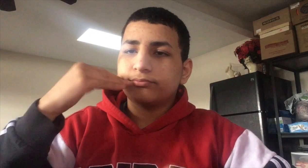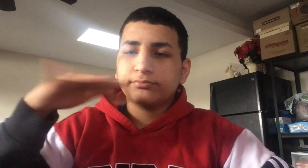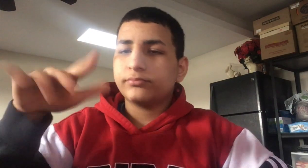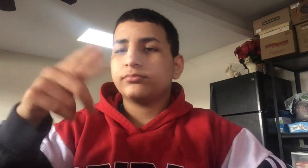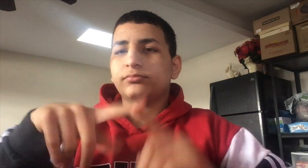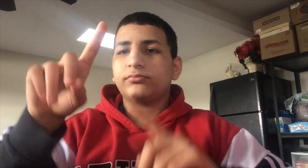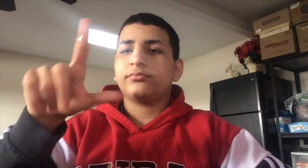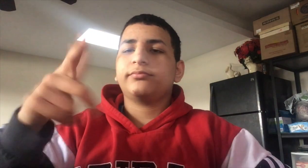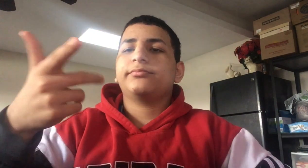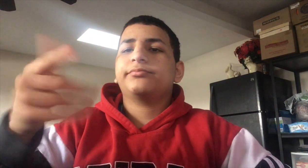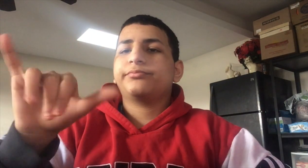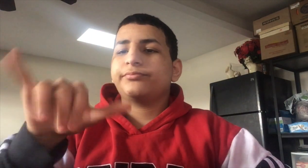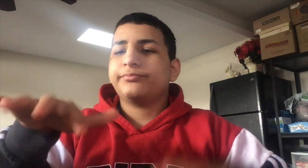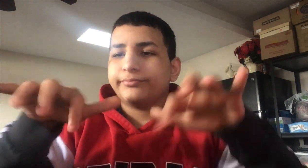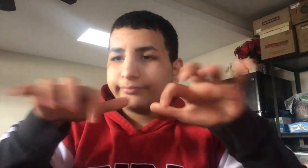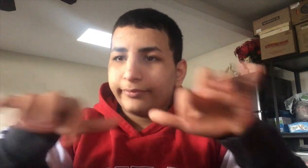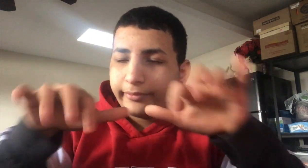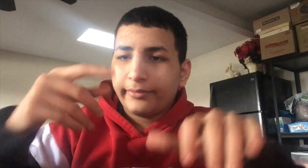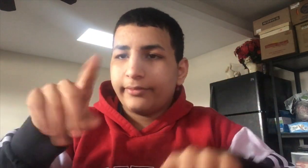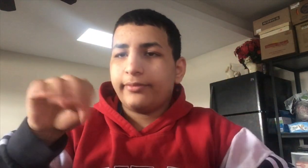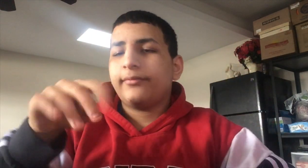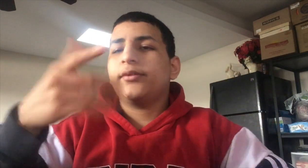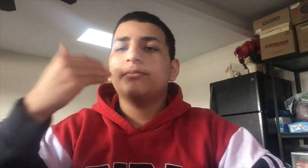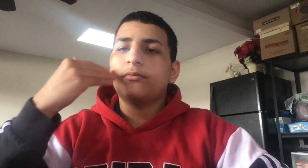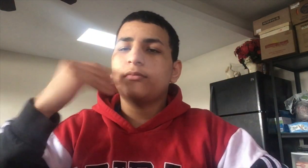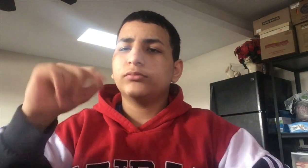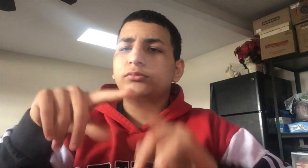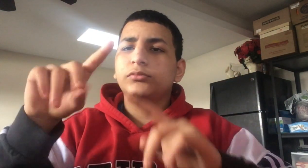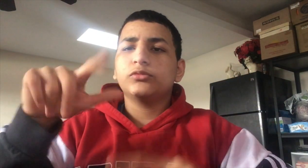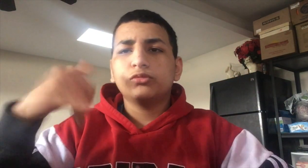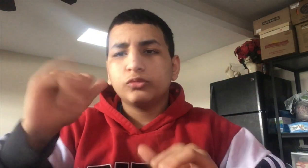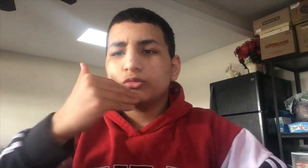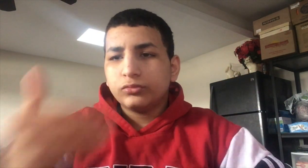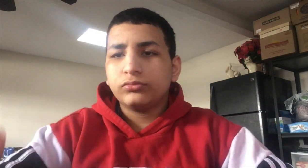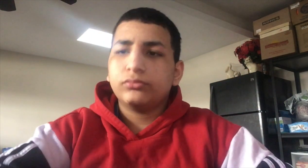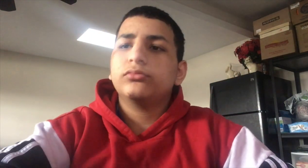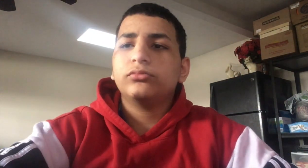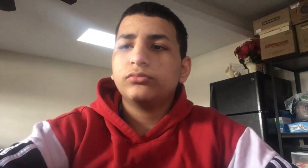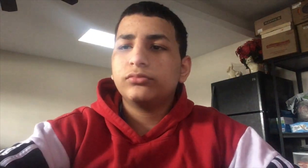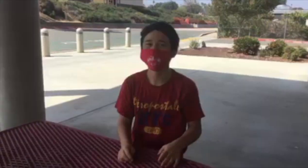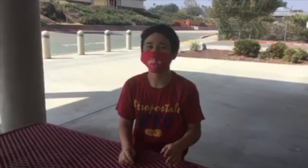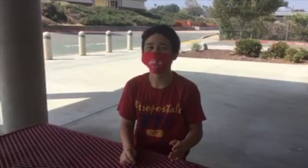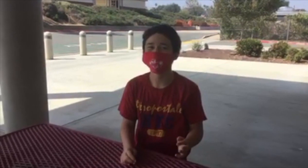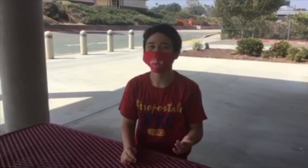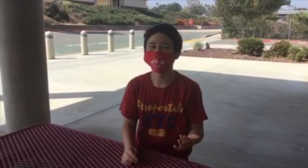you can understand the signing Better Business learning zoom freezes a bunch. I mean, it's still good, but.